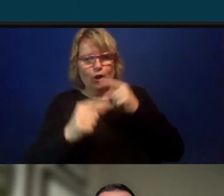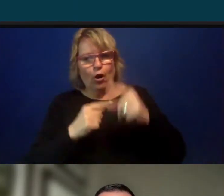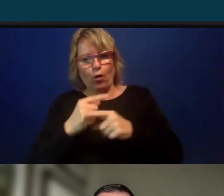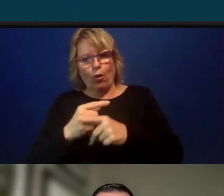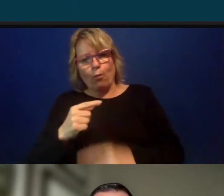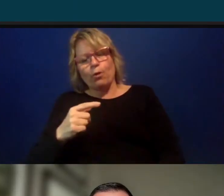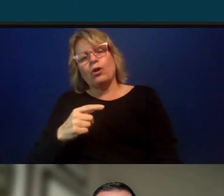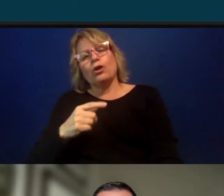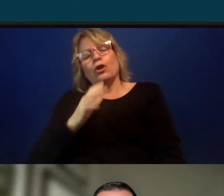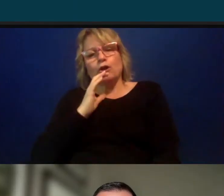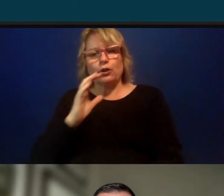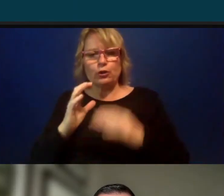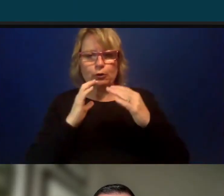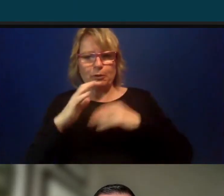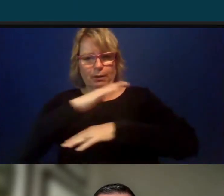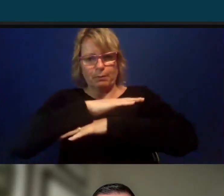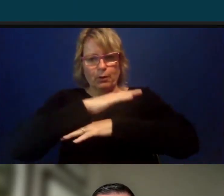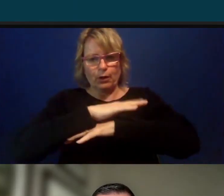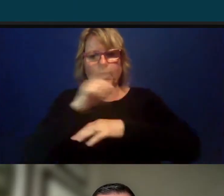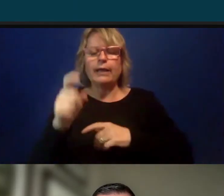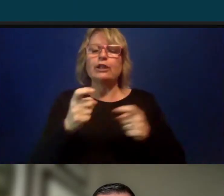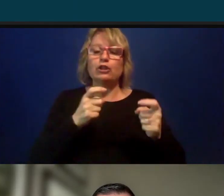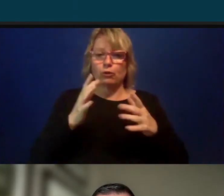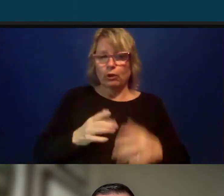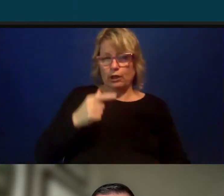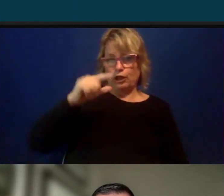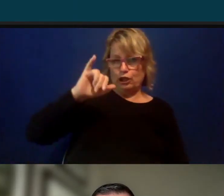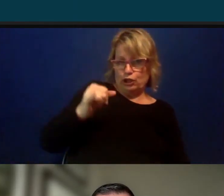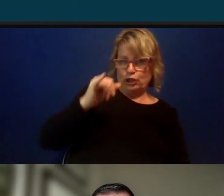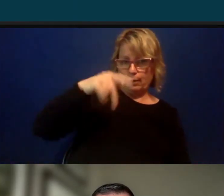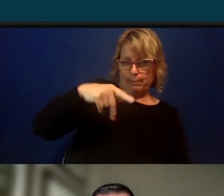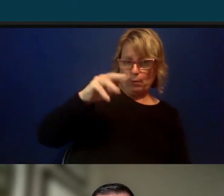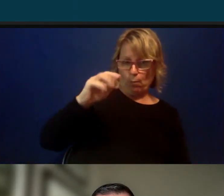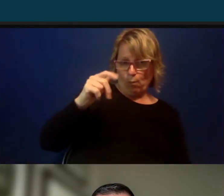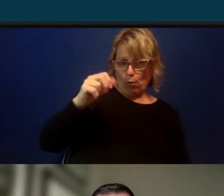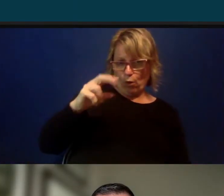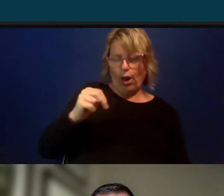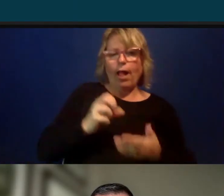Gary is a former Managing Director of JP Morgan Asset and Wealth Management. And